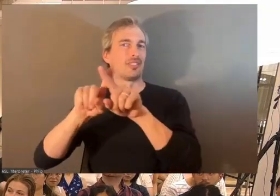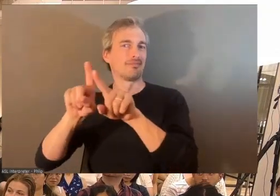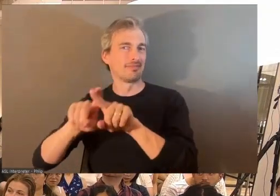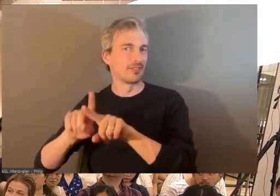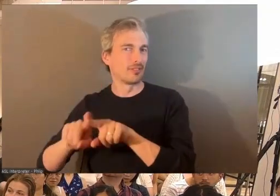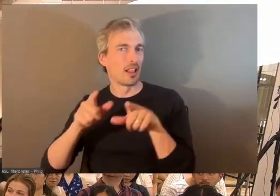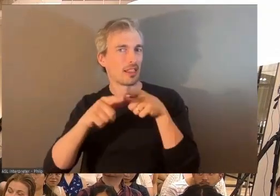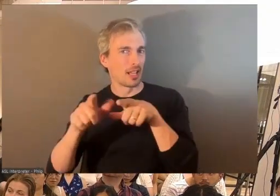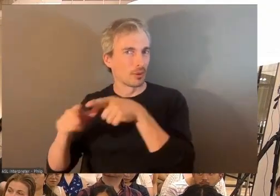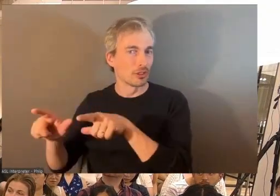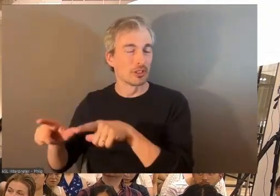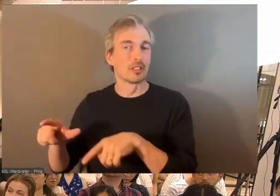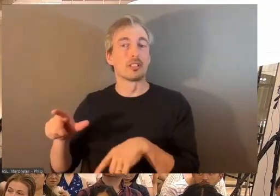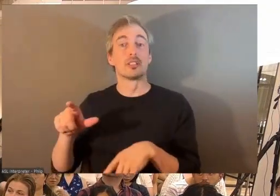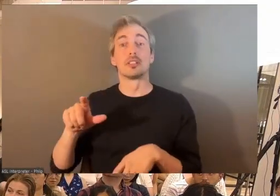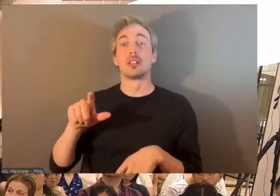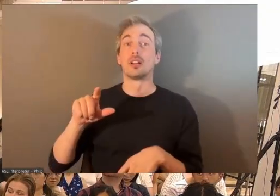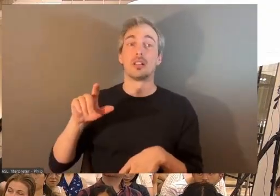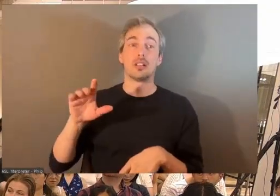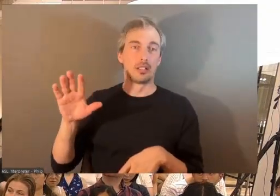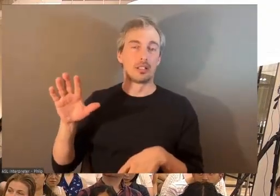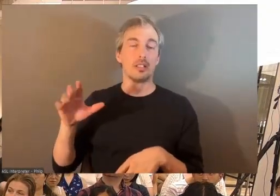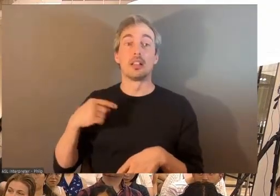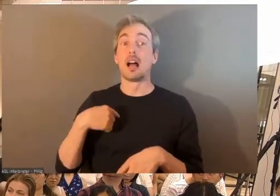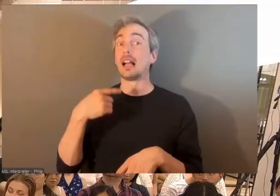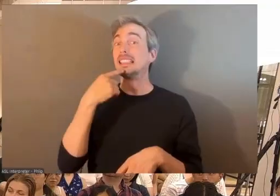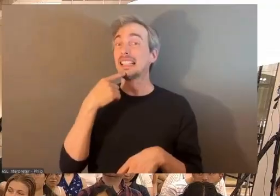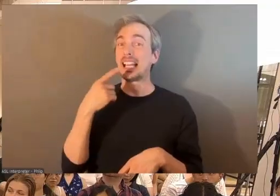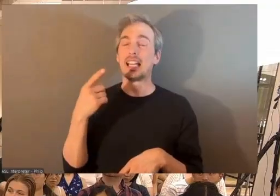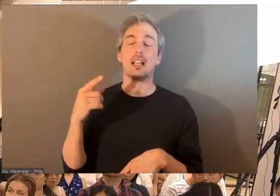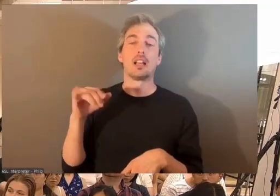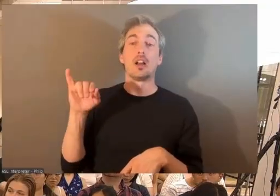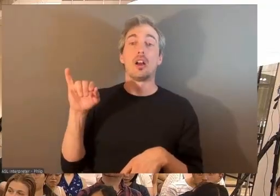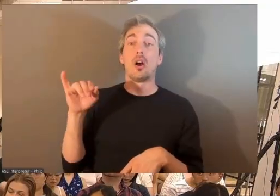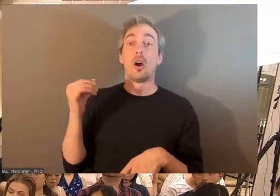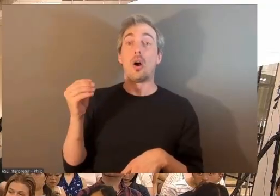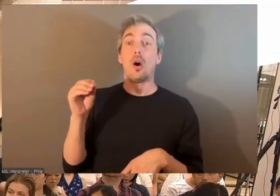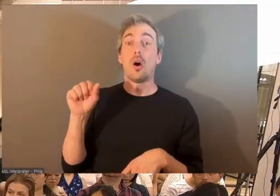Have you seen phonetic spelling in use where you spell it syllable by syllable?